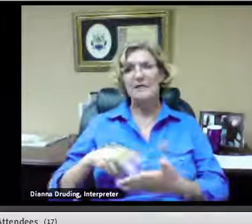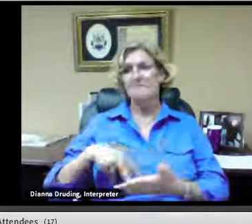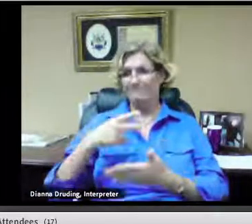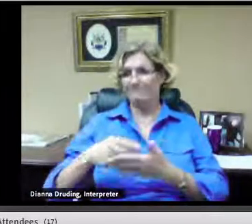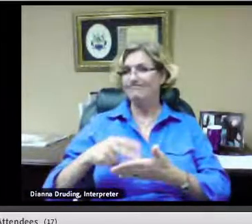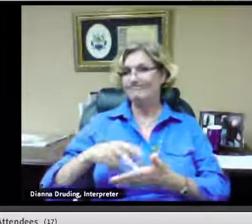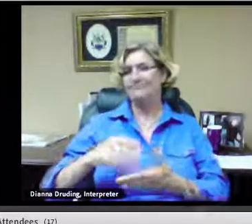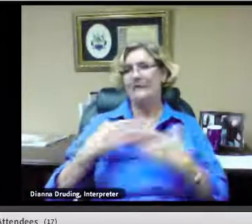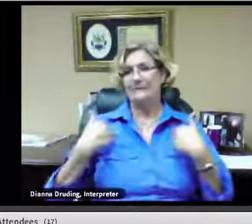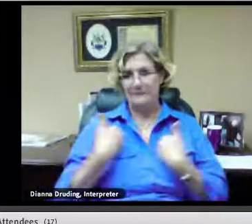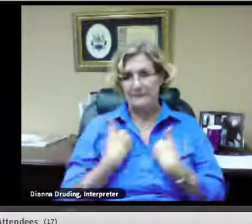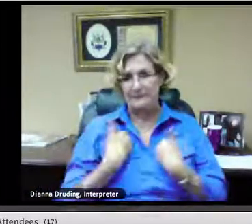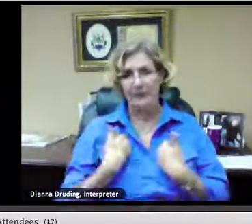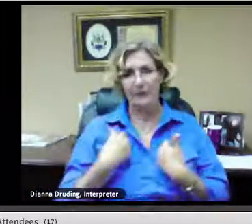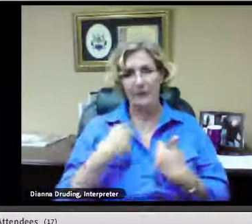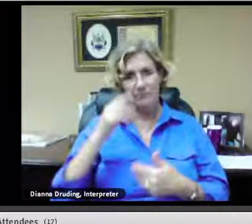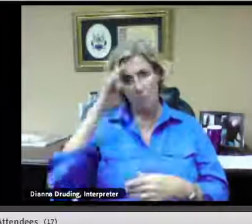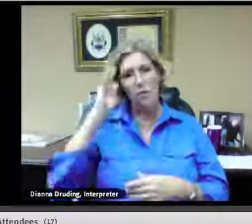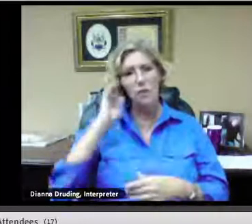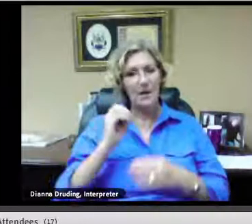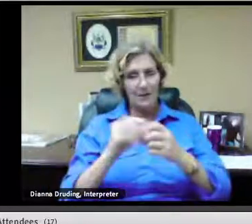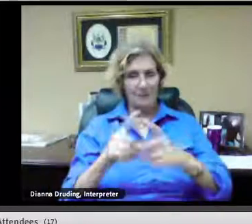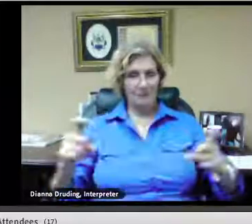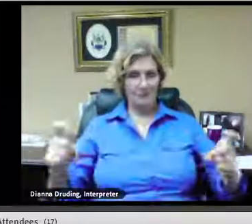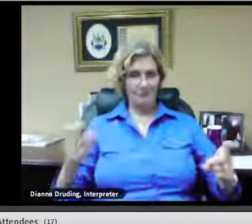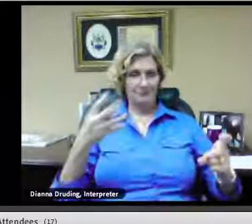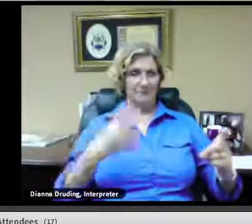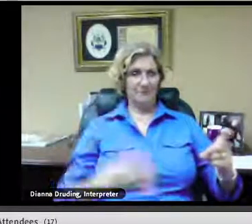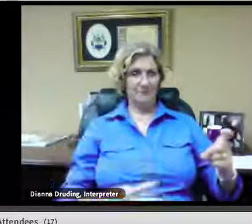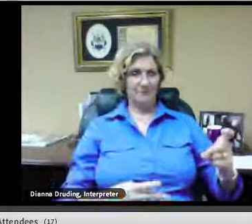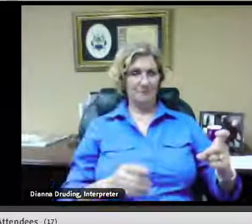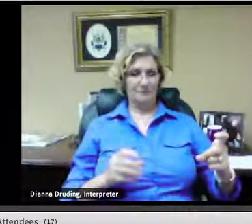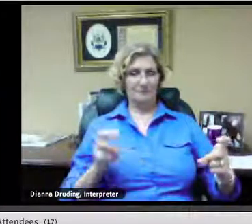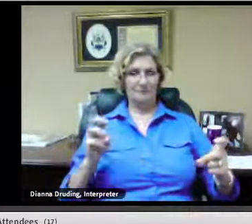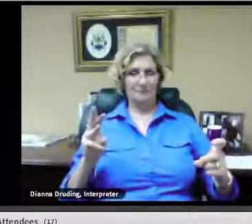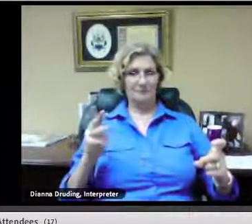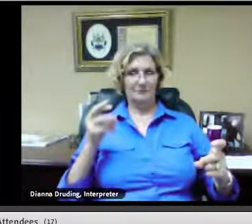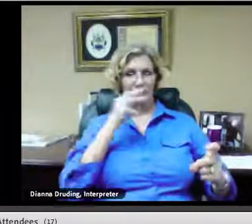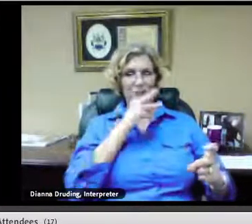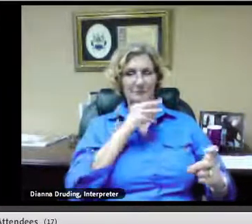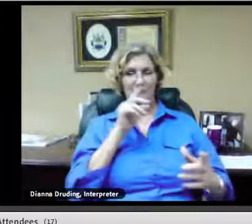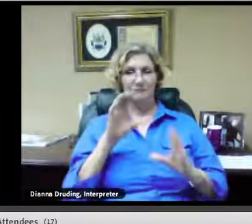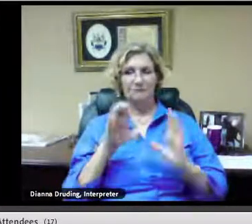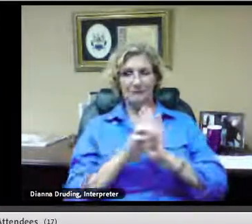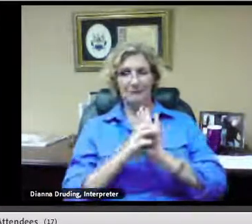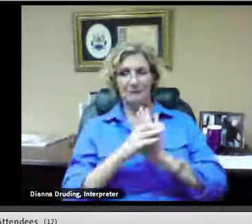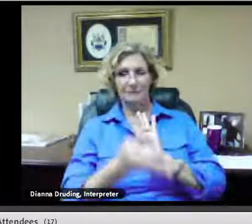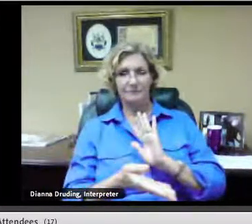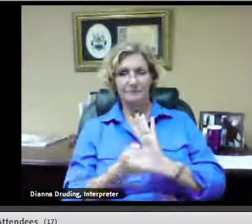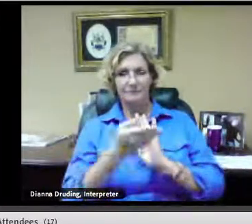So basically, some of the reasonable accommodations that can be done are braille, large print,